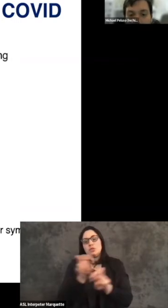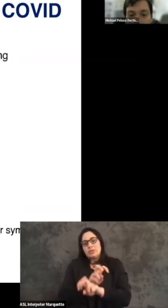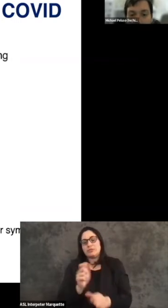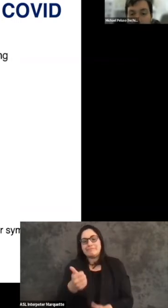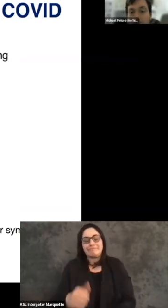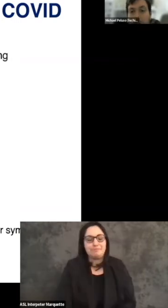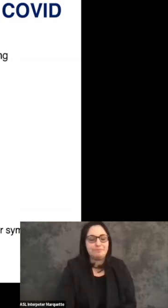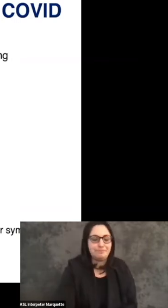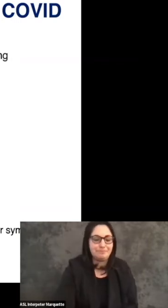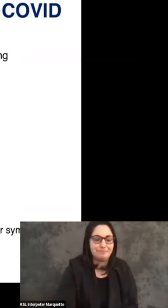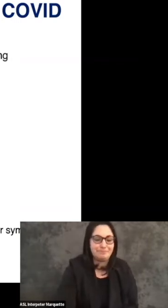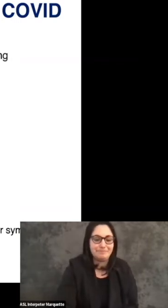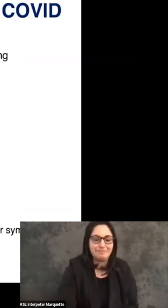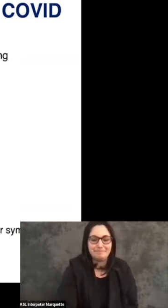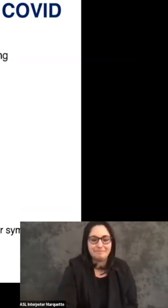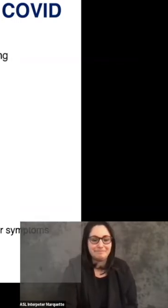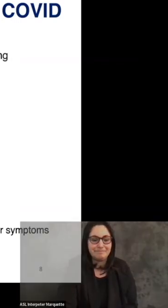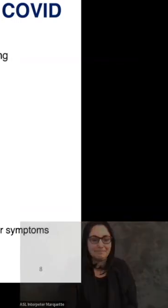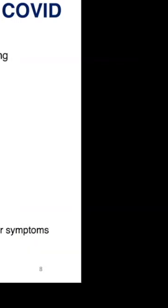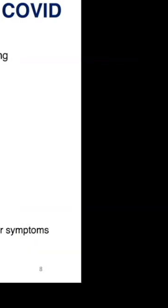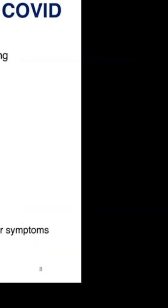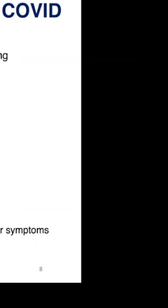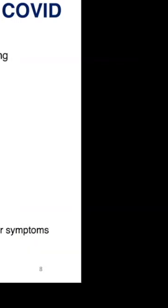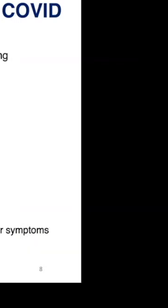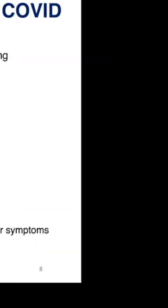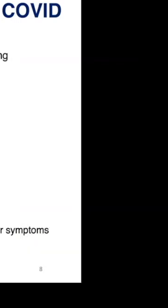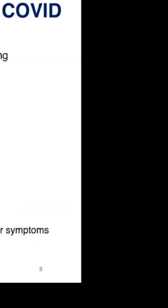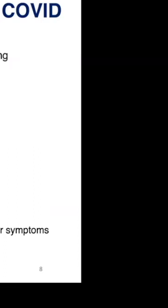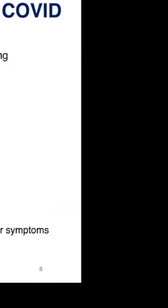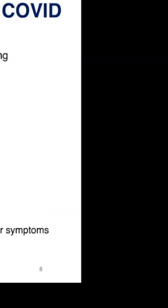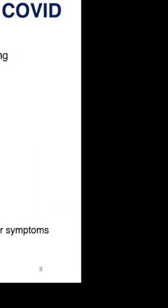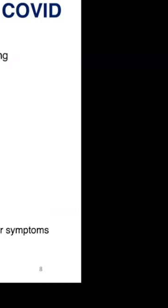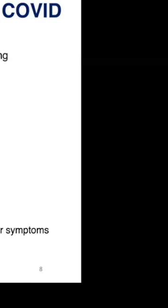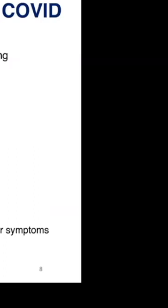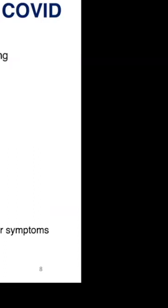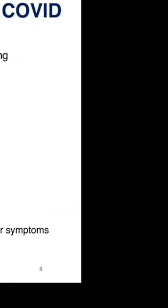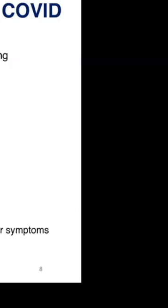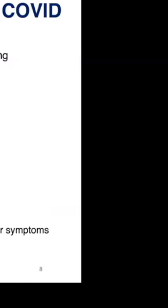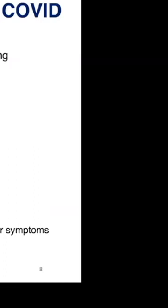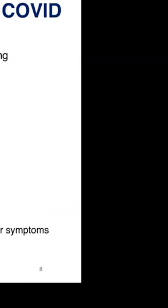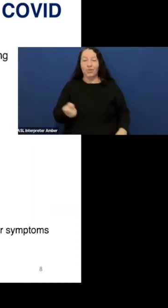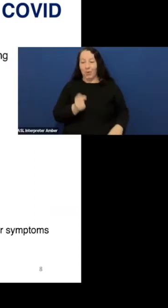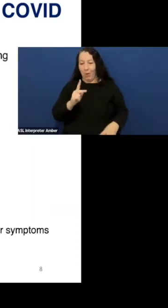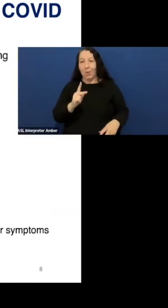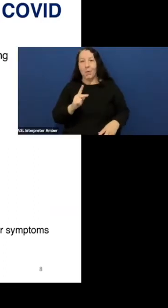little bit at the very end about the RECOVER initiative that JD mentioned.